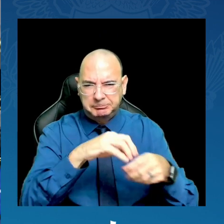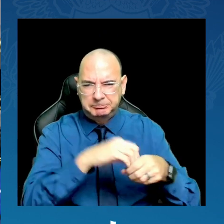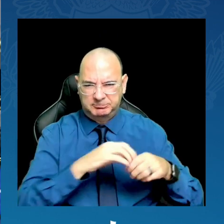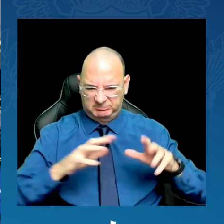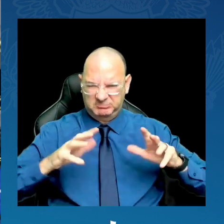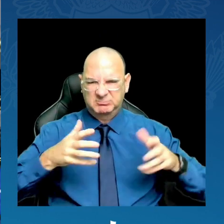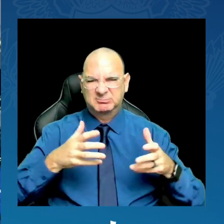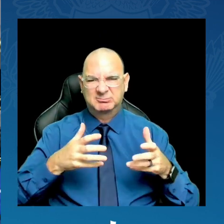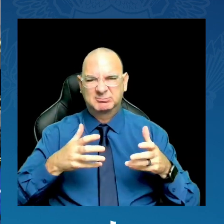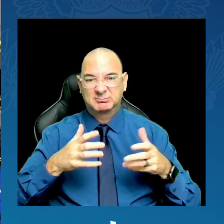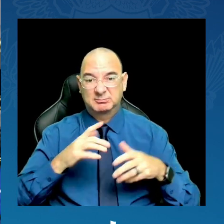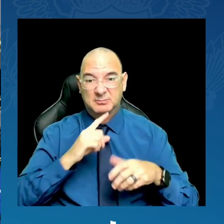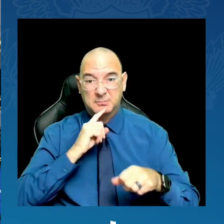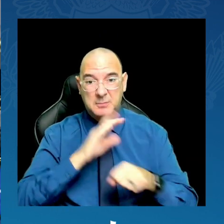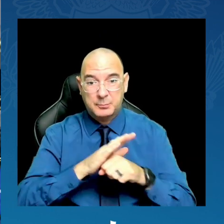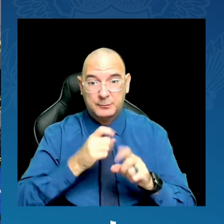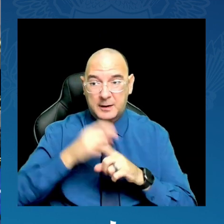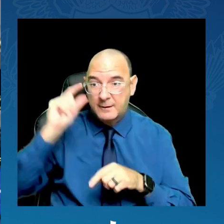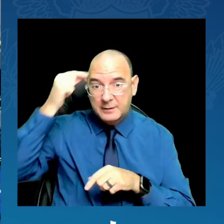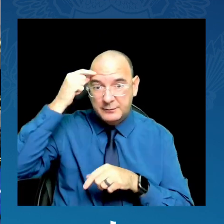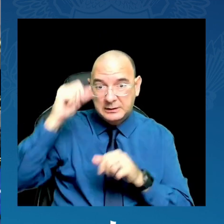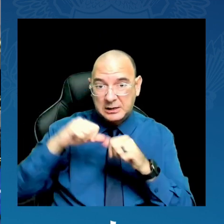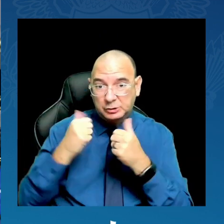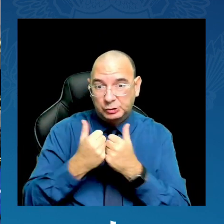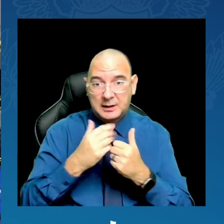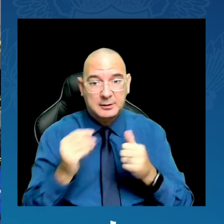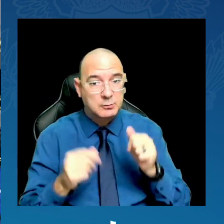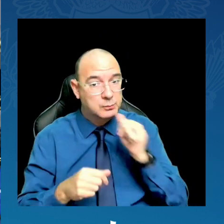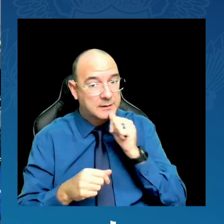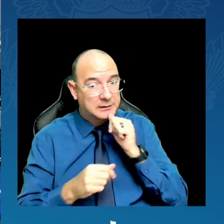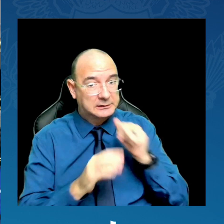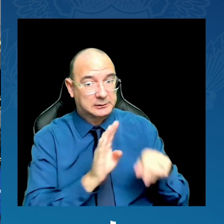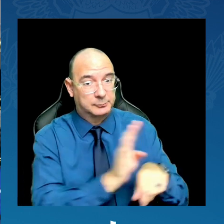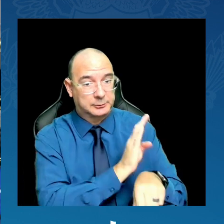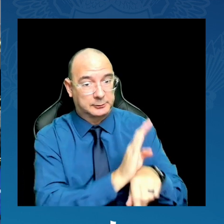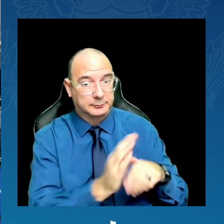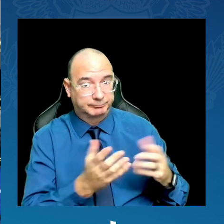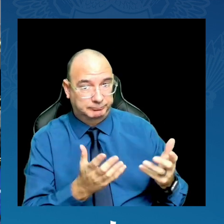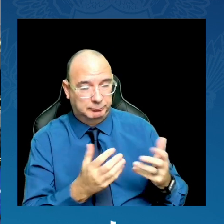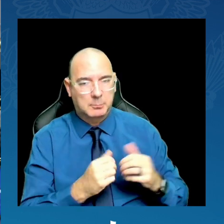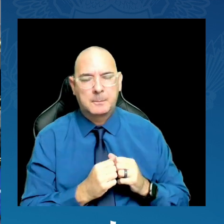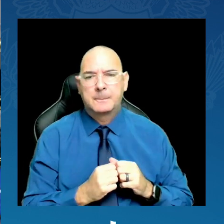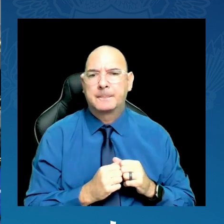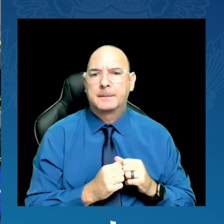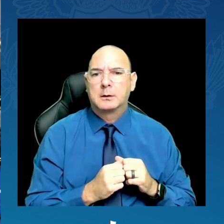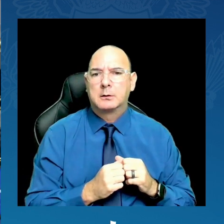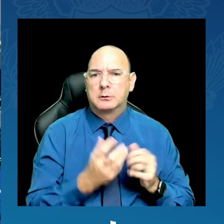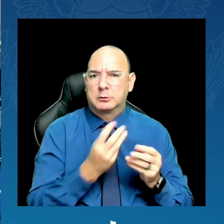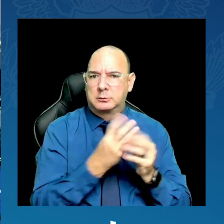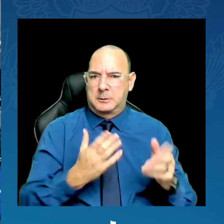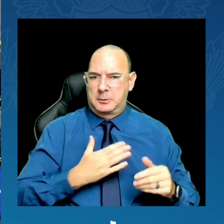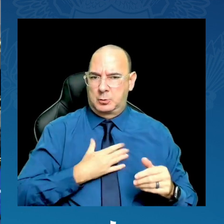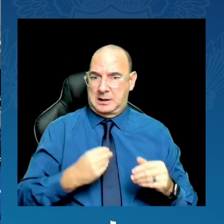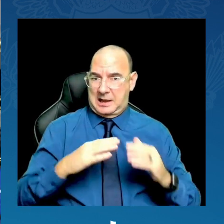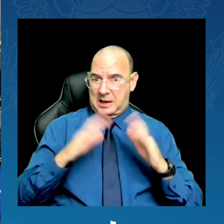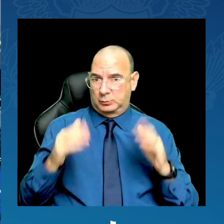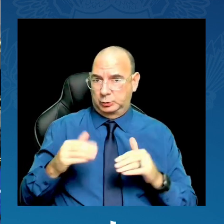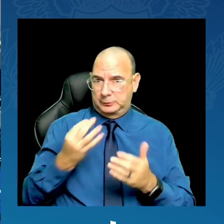and from the private sector that was released in the Wyche House fact sheet that was released this morning. So I invite everyone to take a look at that.